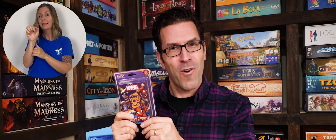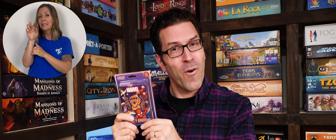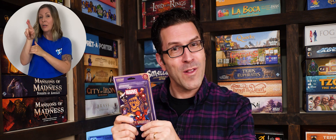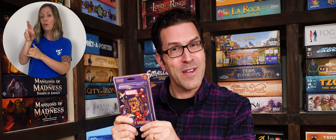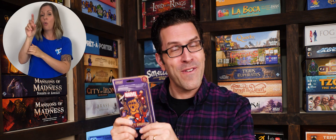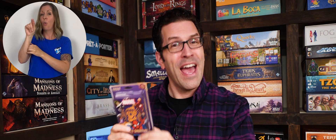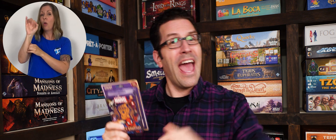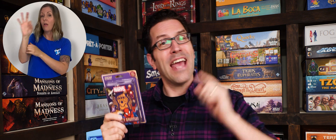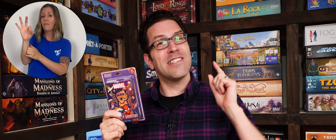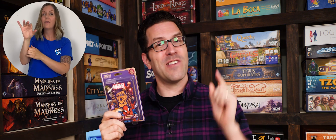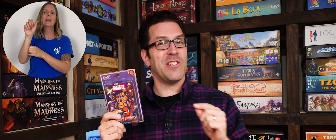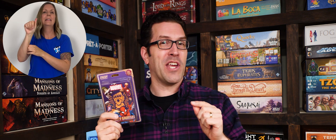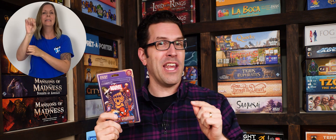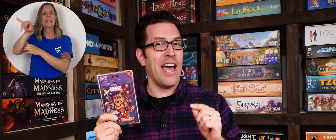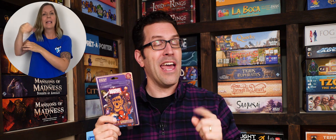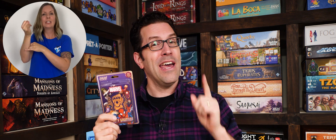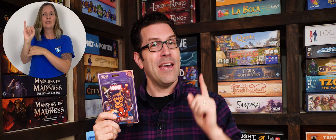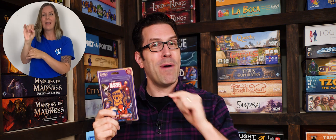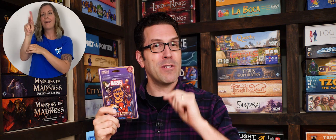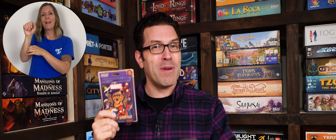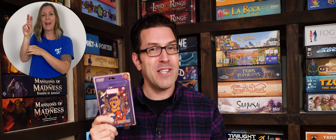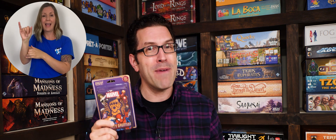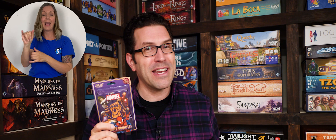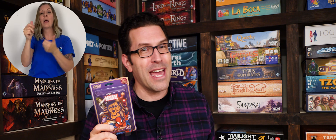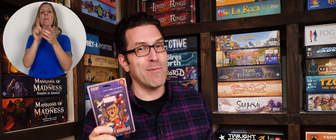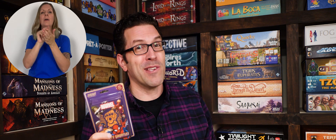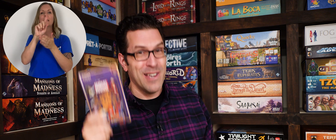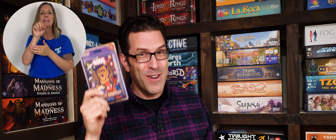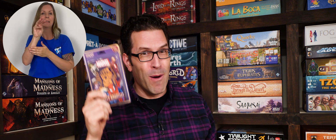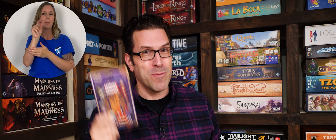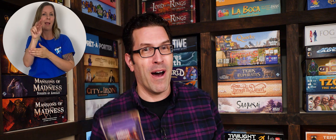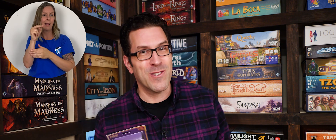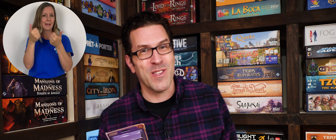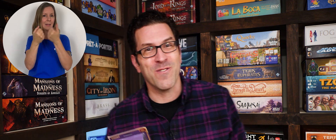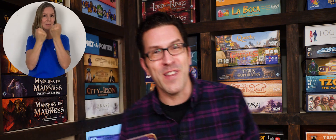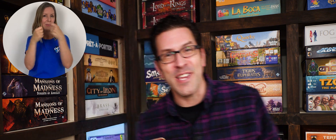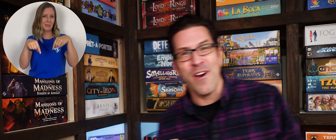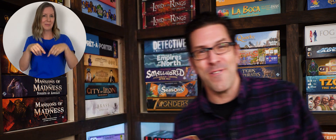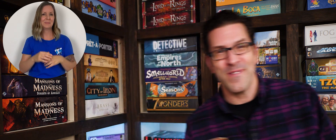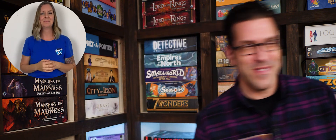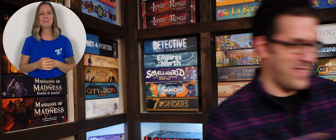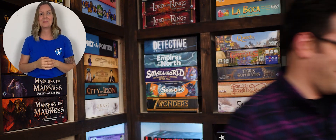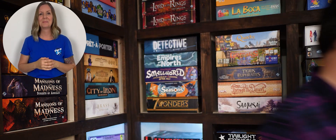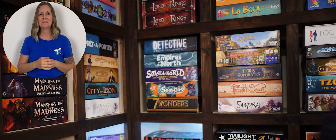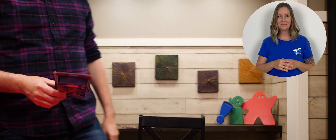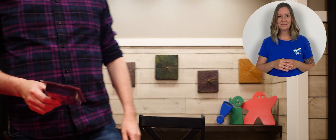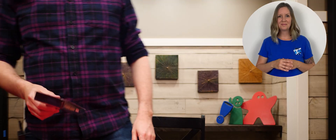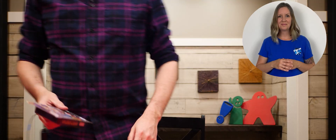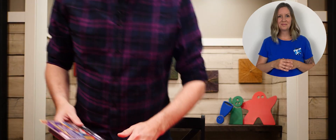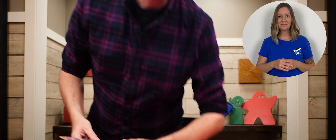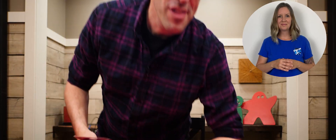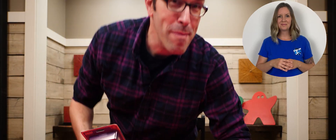Ortloff and Seiji Kanai and published by Z-Man Games, who helped sponsor this video. The